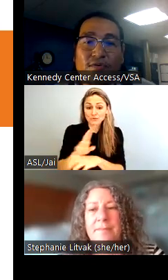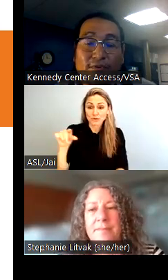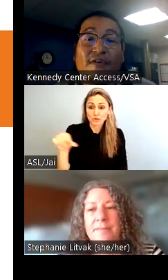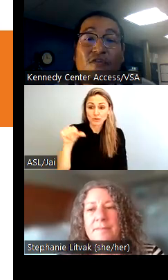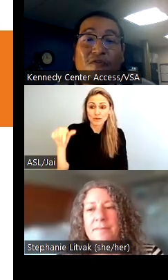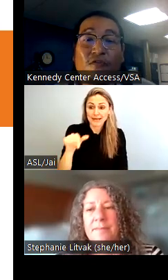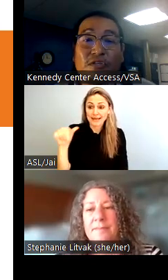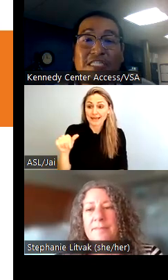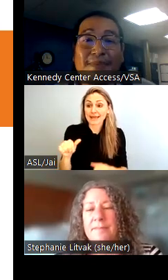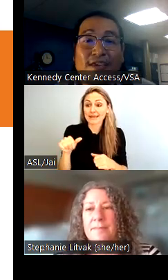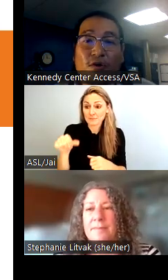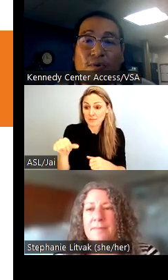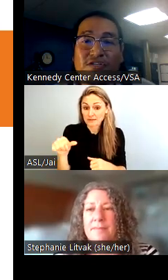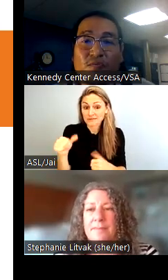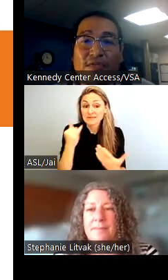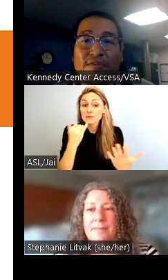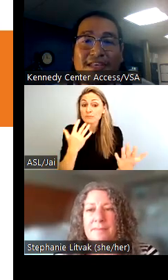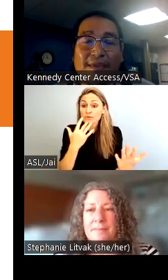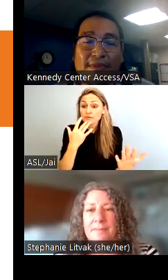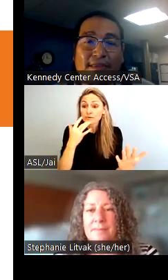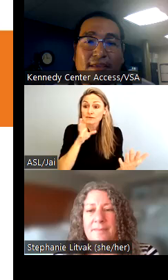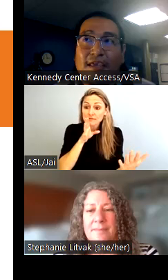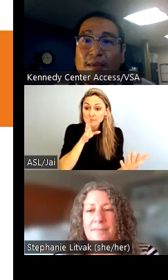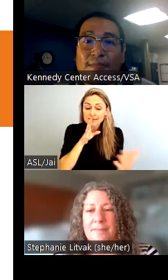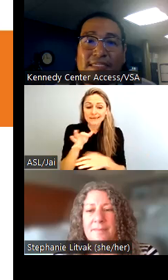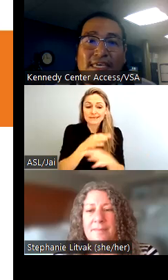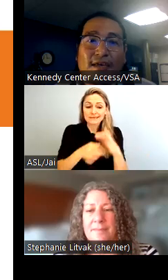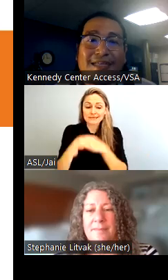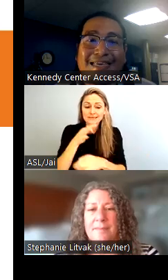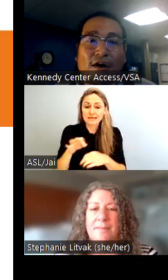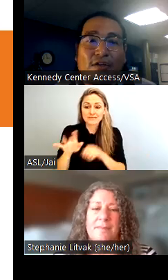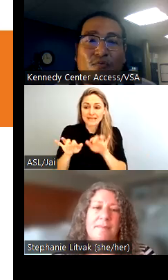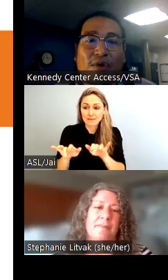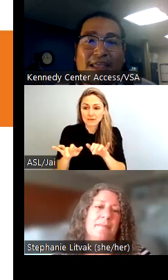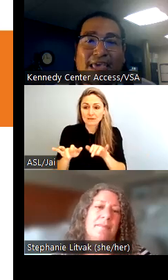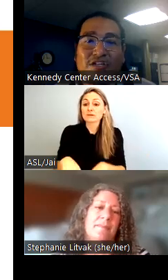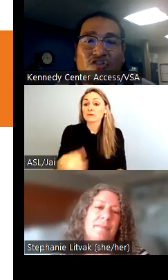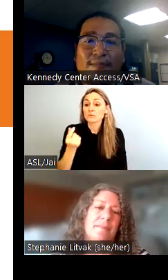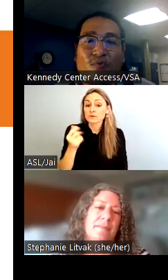If you prefer to speak your question, rather than typing it, please click on the hand shape